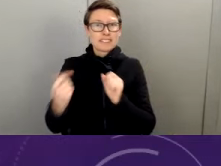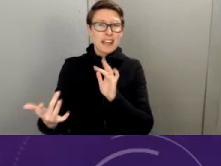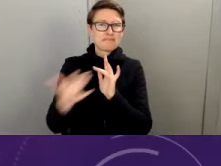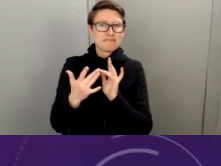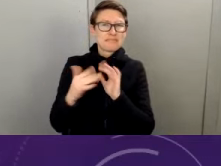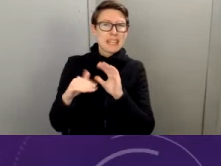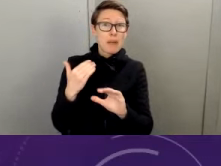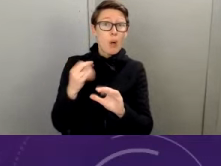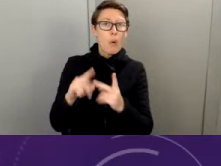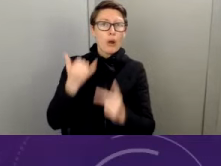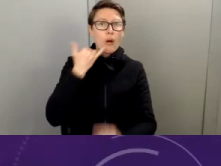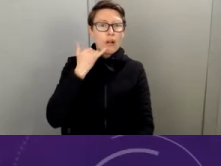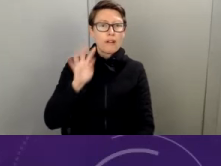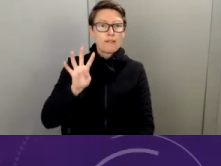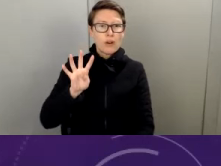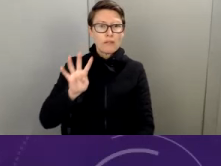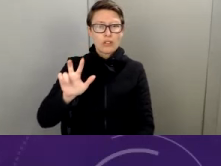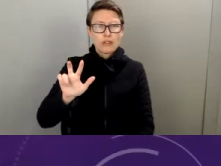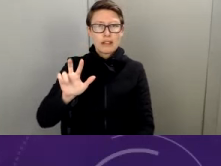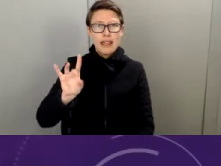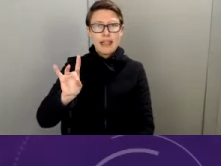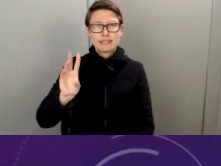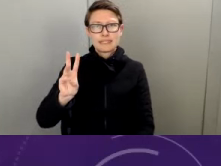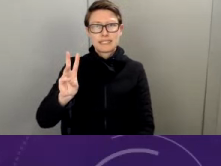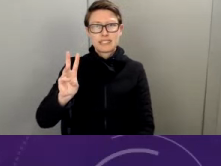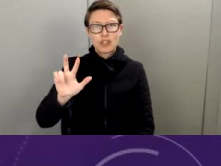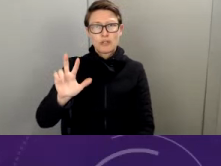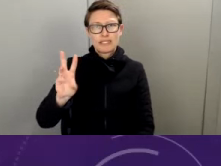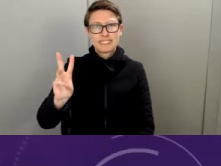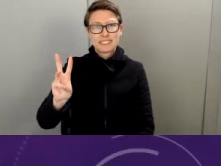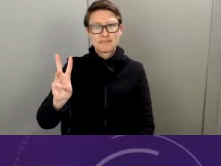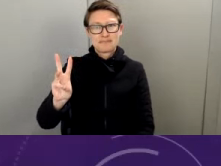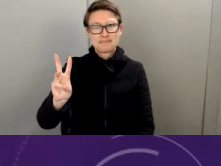at four, four, three eight, six, three, two, six. And thank you, everyone.